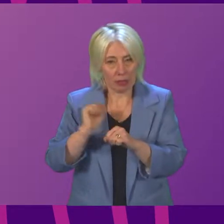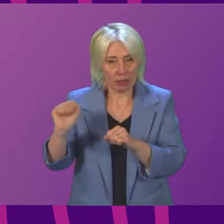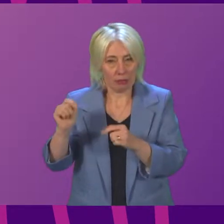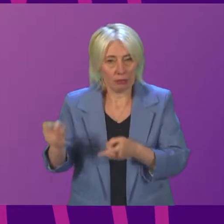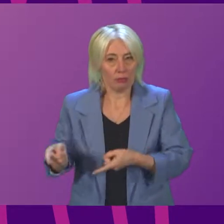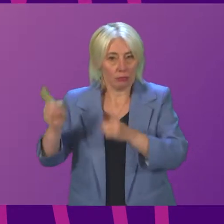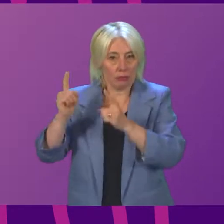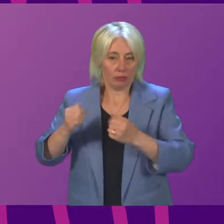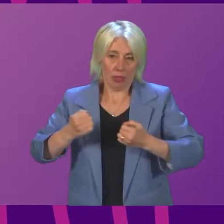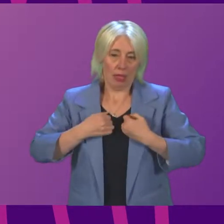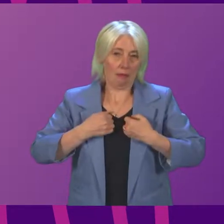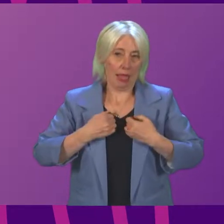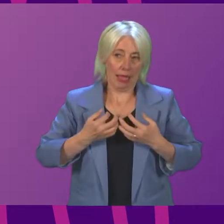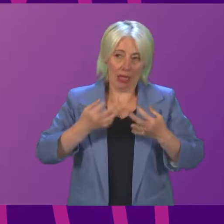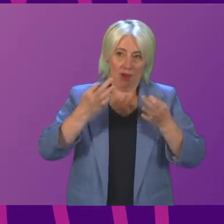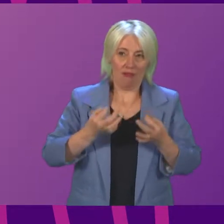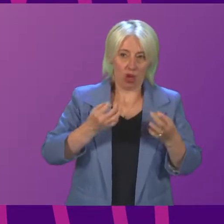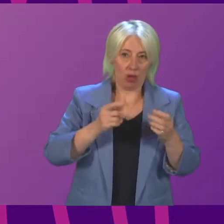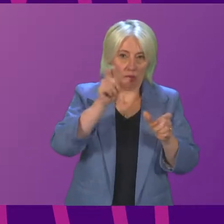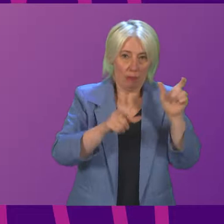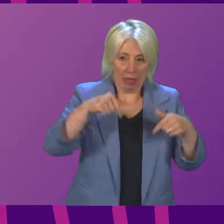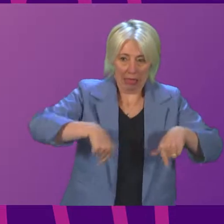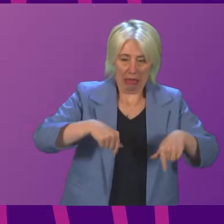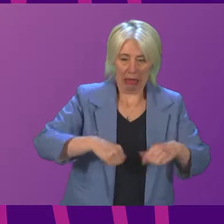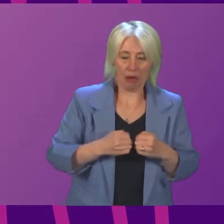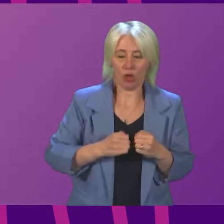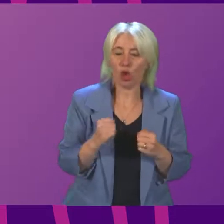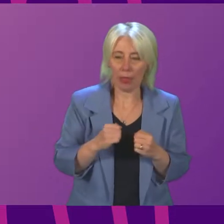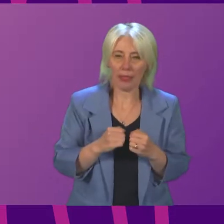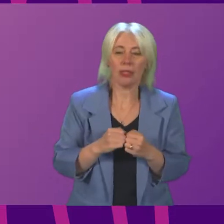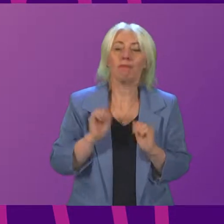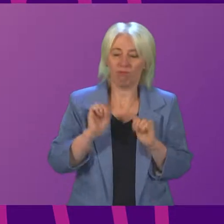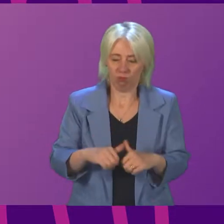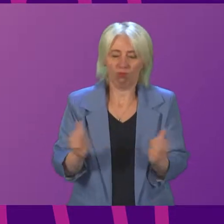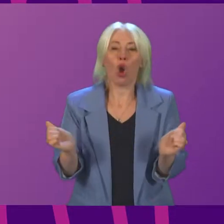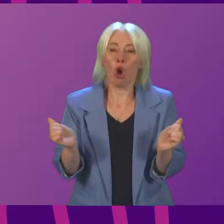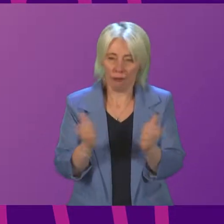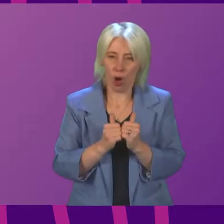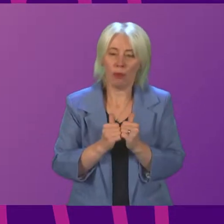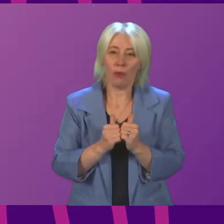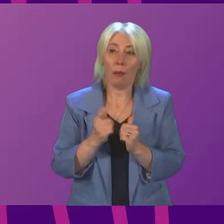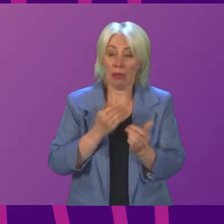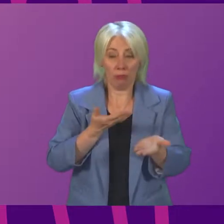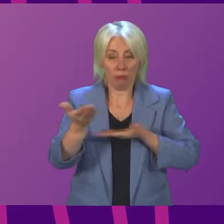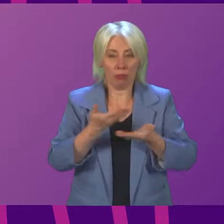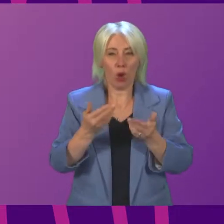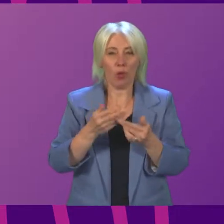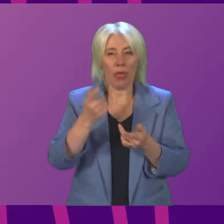my officials here, I can confirm that, following discussions between clinical trial teams and the